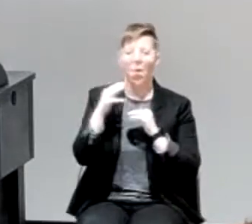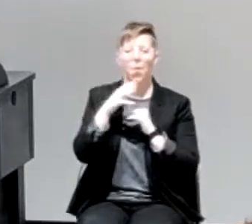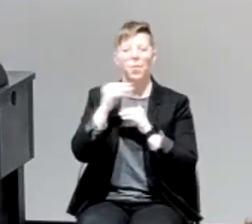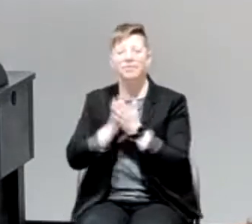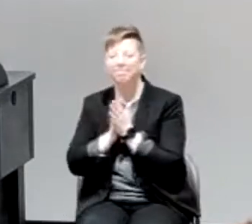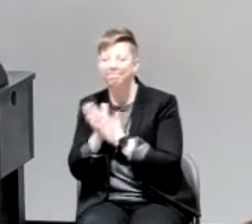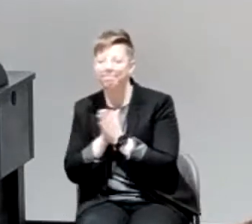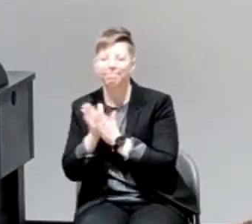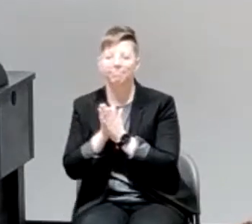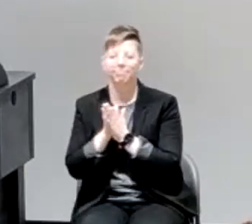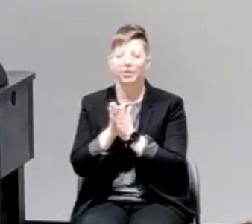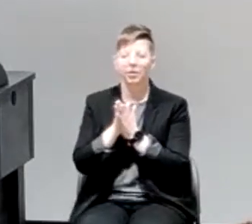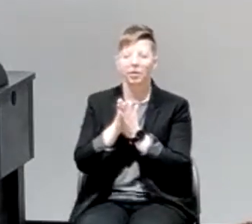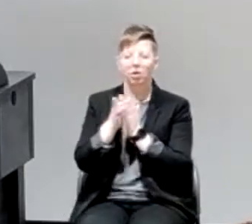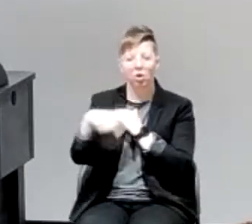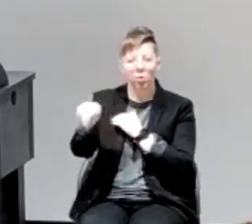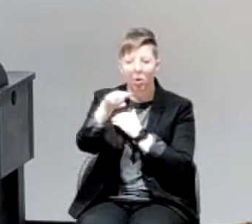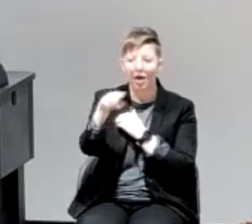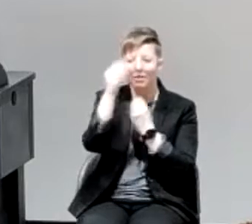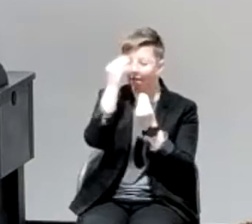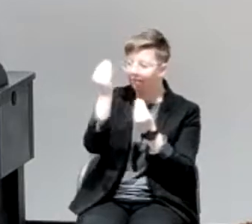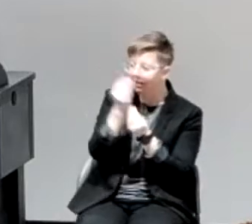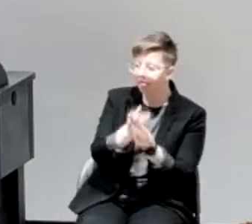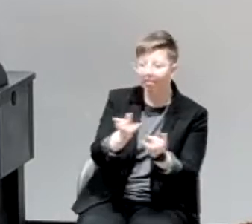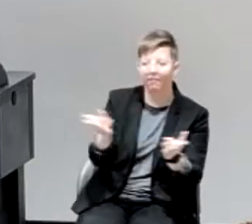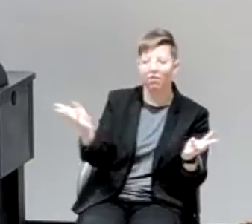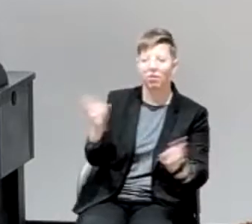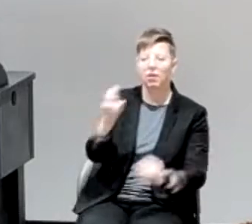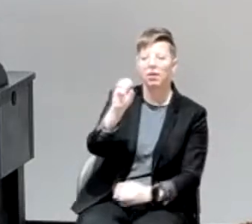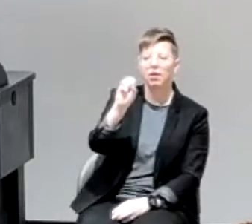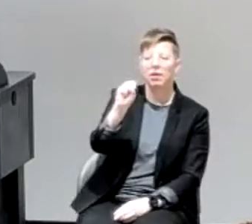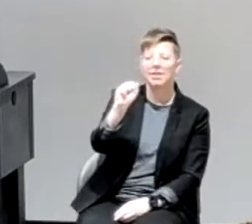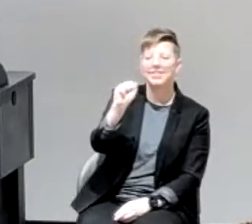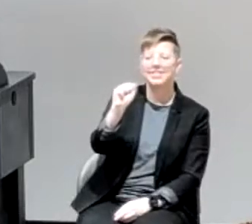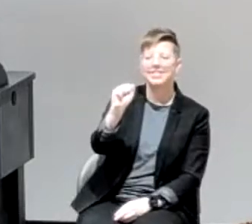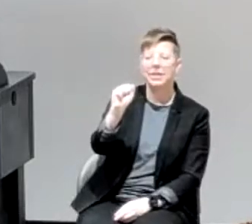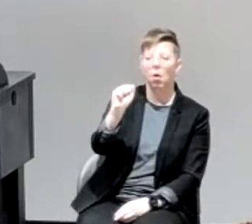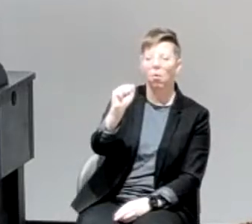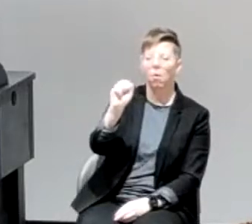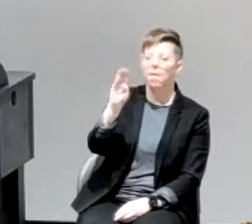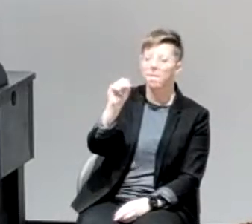What you have done that I have watched with great pride and hope